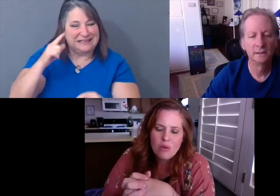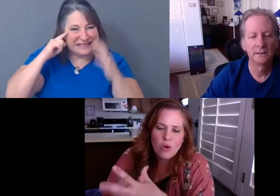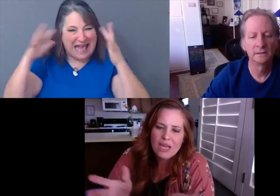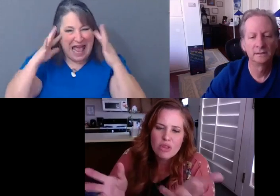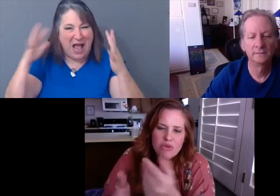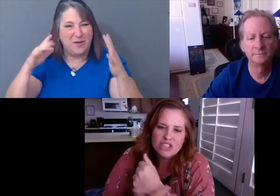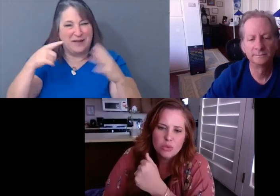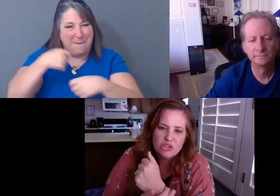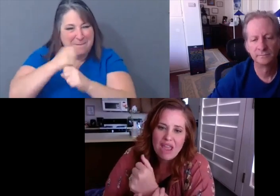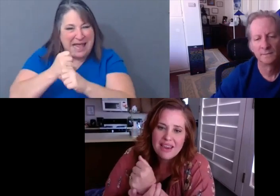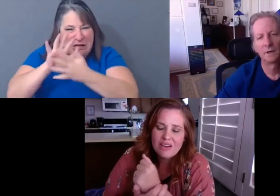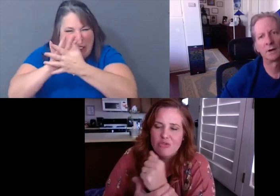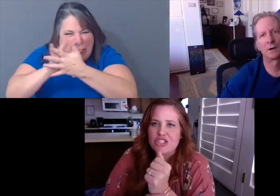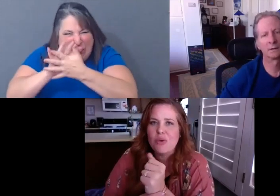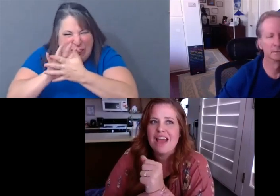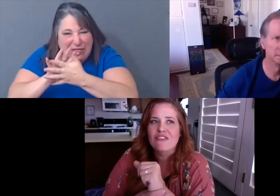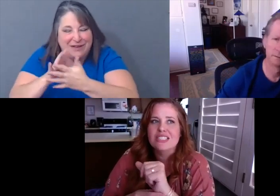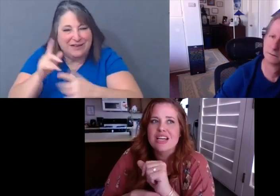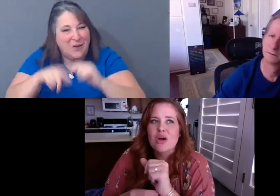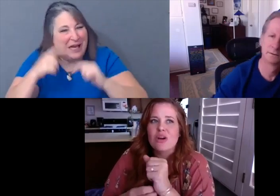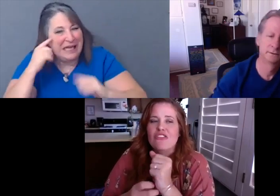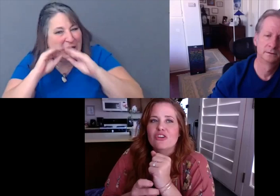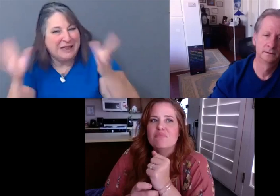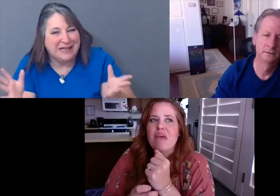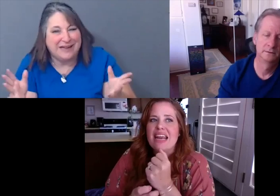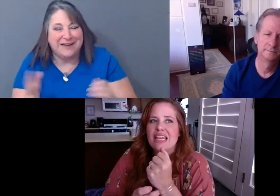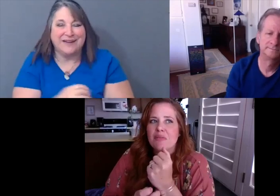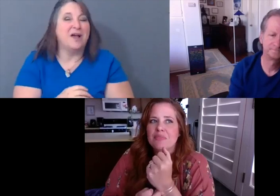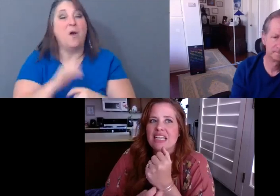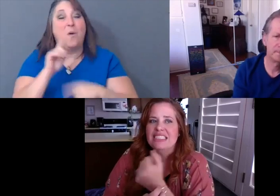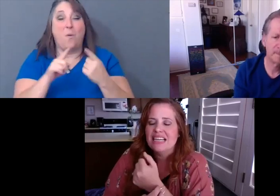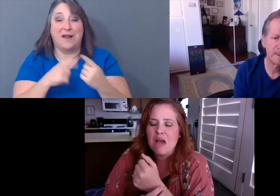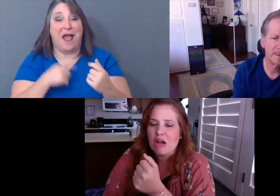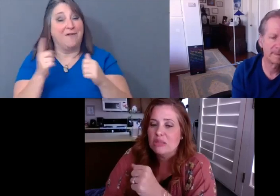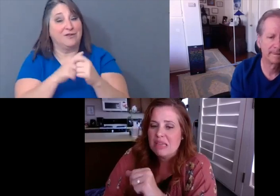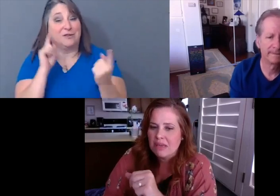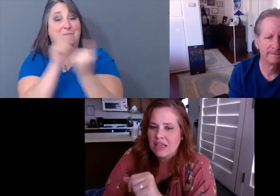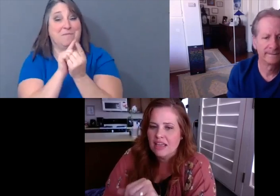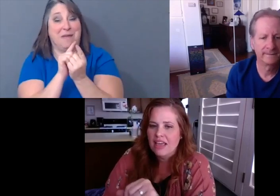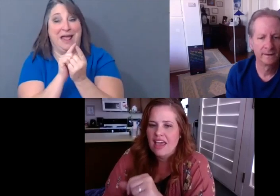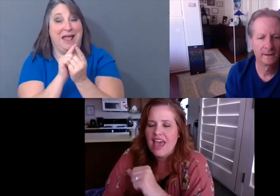And working with Russell was great. When I first met him, he didn't come out to meet me.